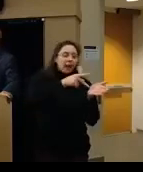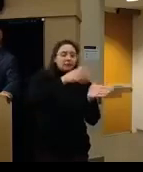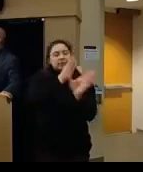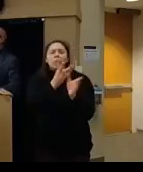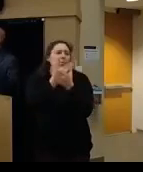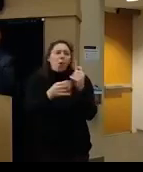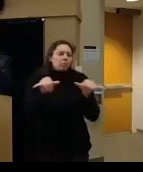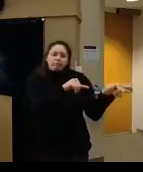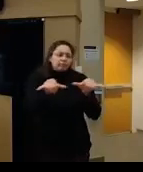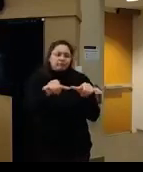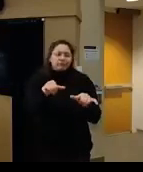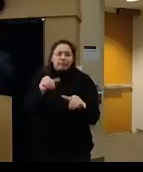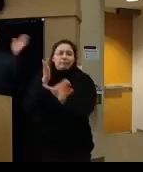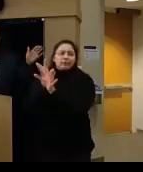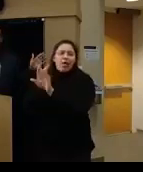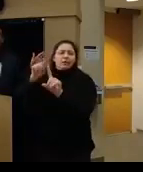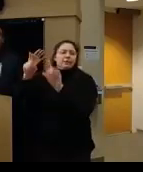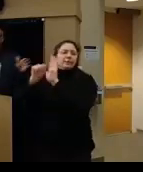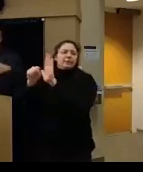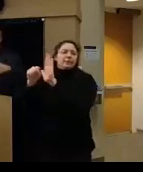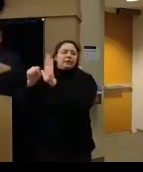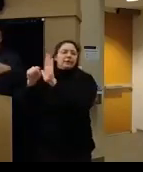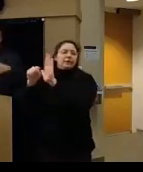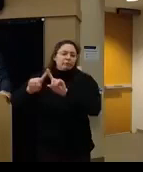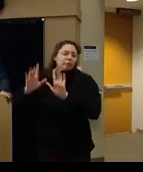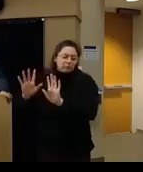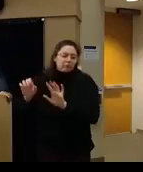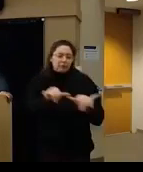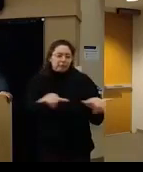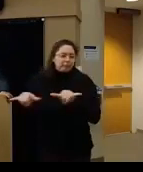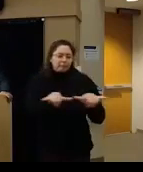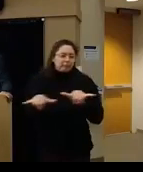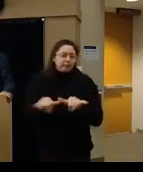can do the same talk in Psychology with different examples uh equally as uh uh uh compelling in my